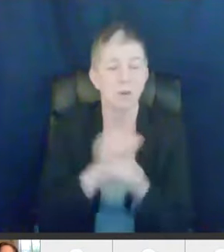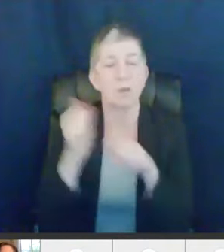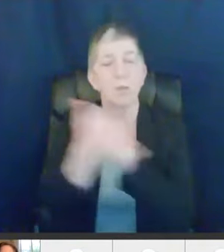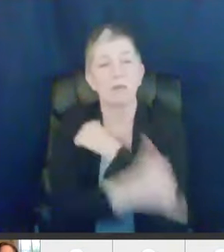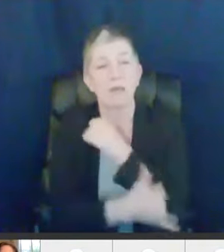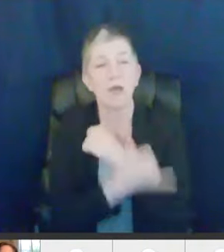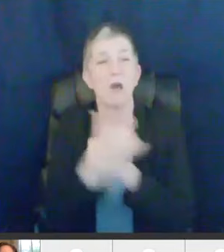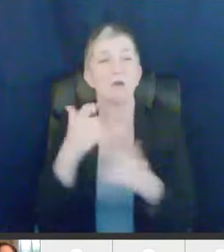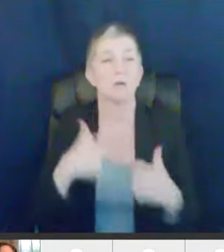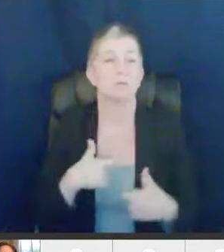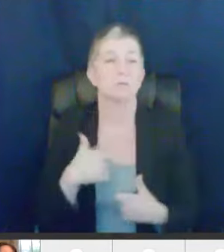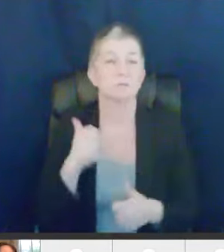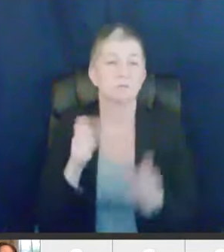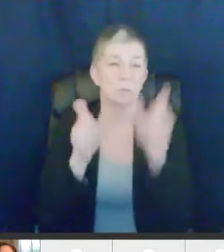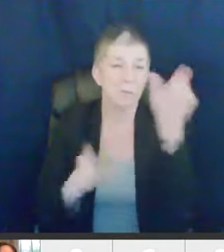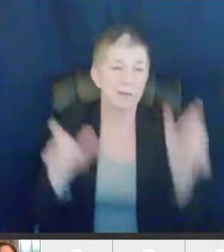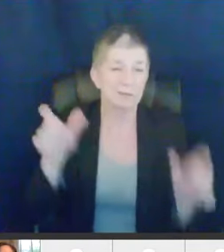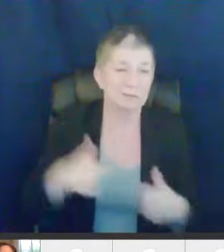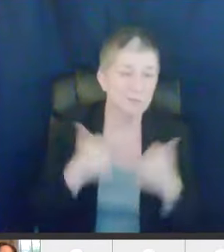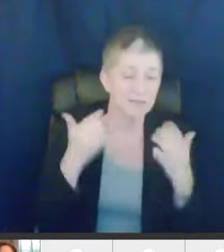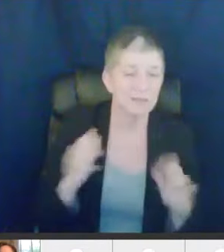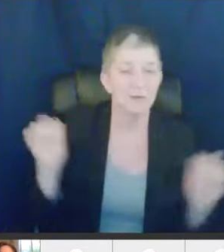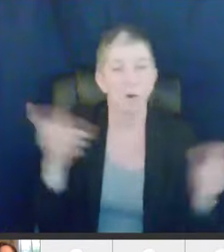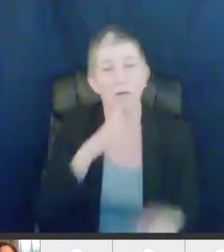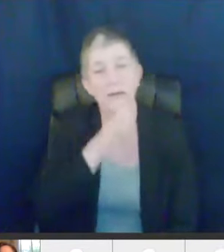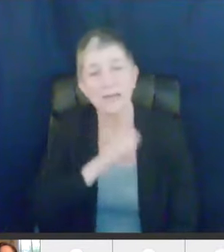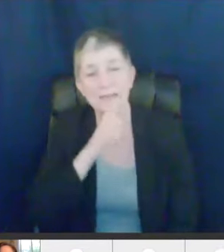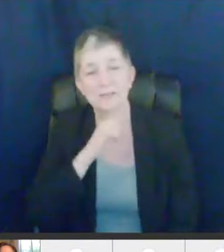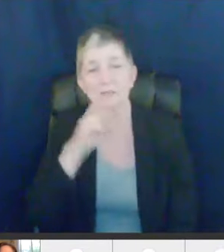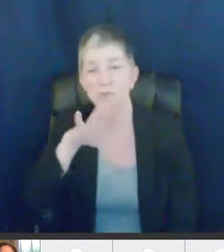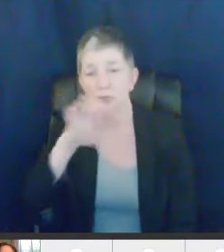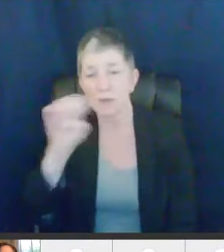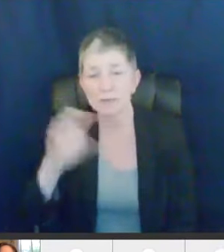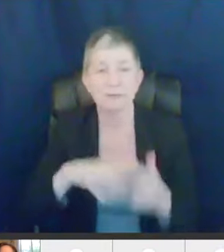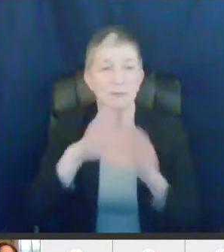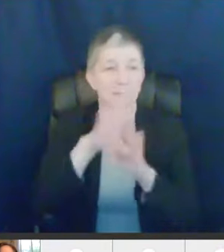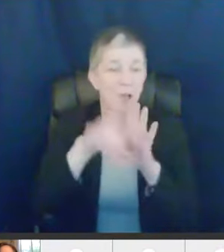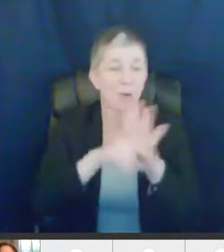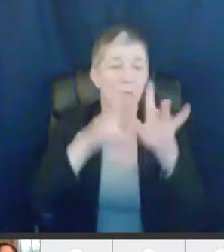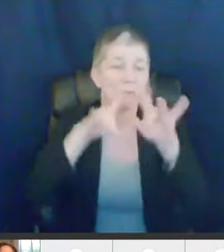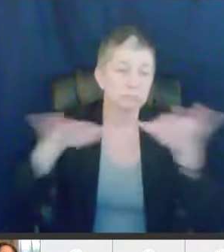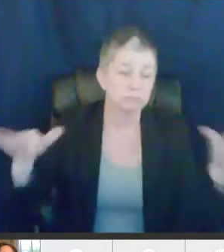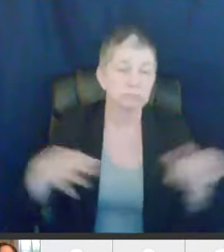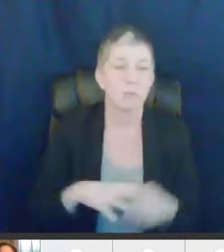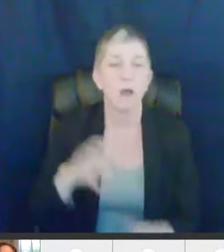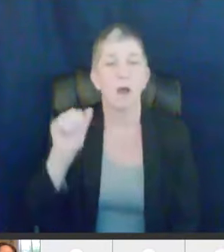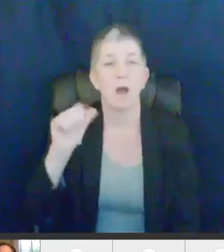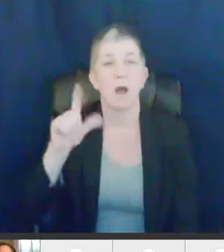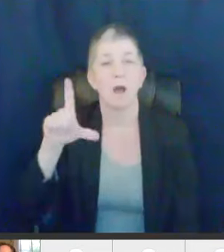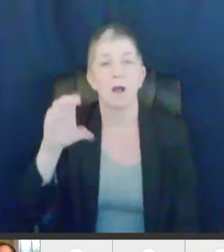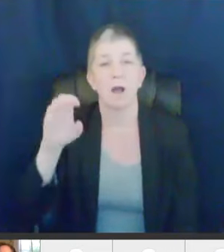of all ages races and backgrounds ACLAMO, Family Services of Montgomery